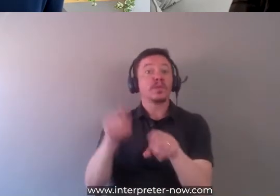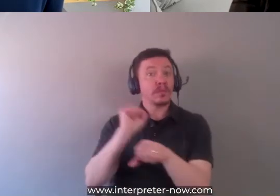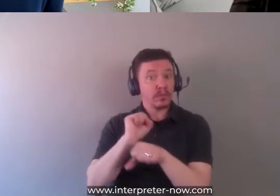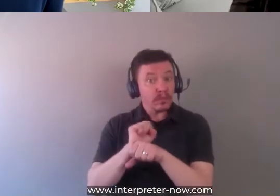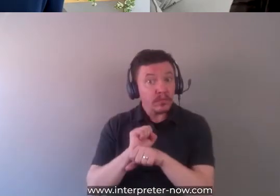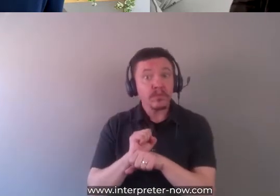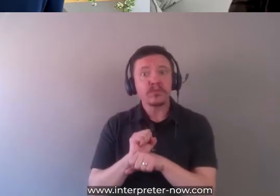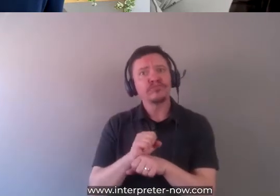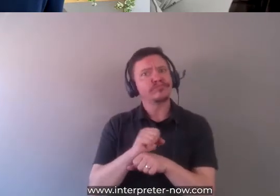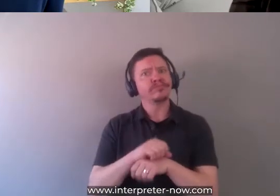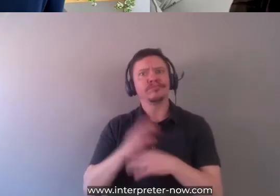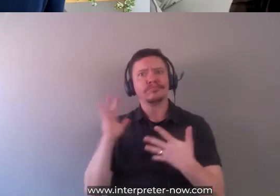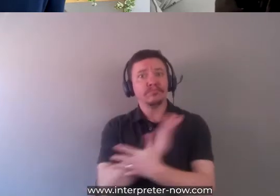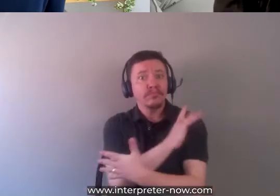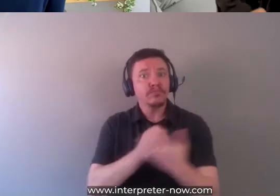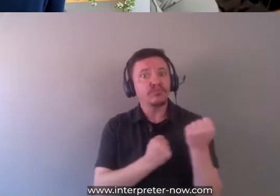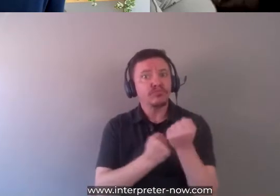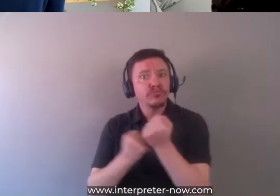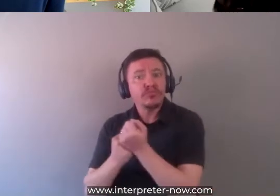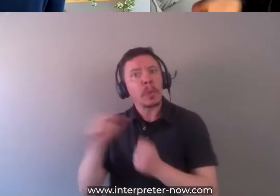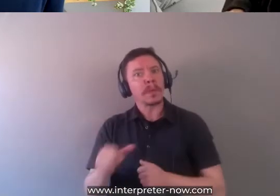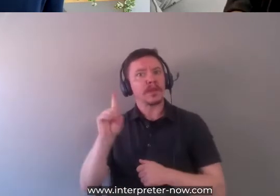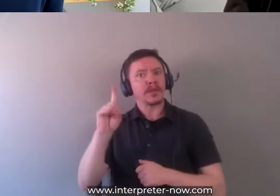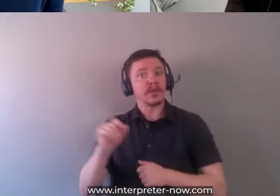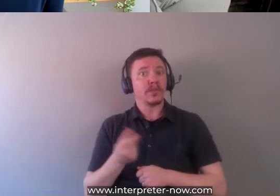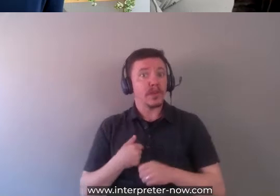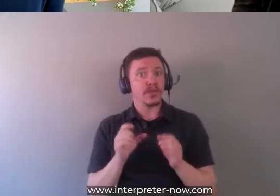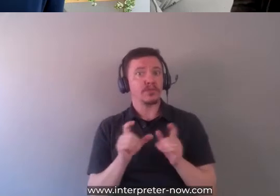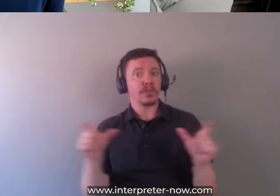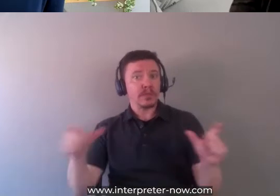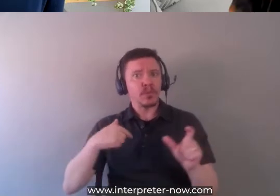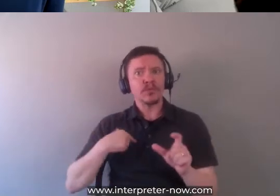in a range of ways to support other disabled people. I'm engaged in cultural work that